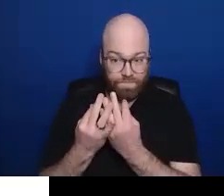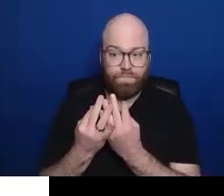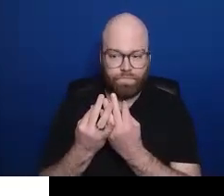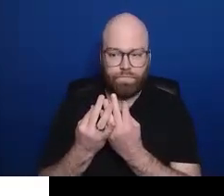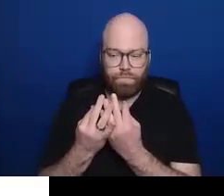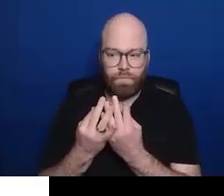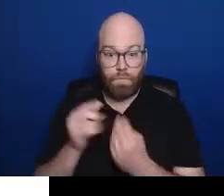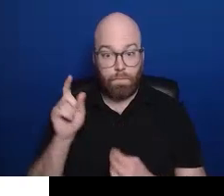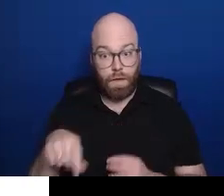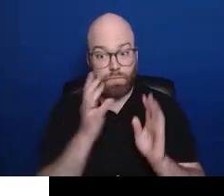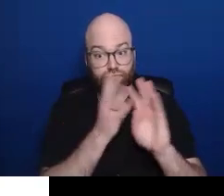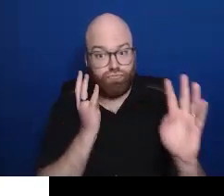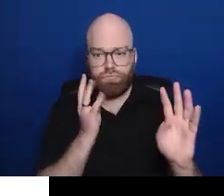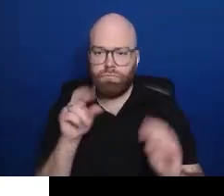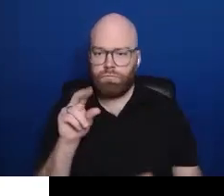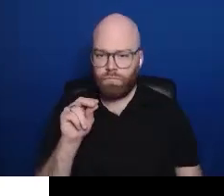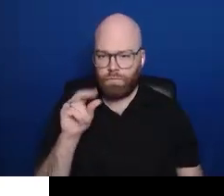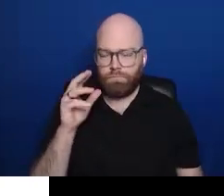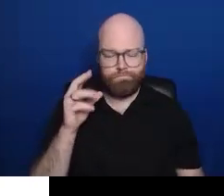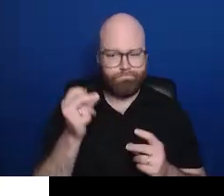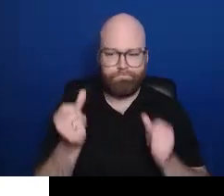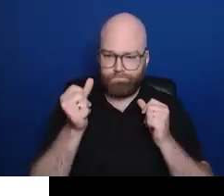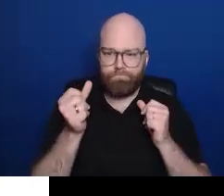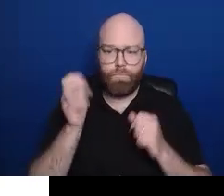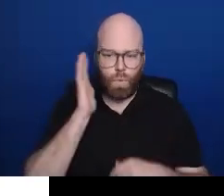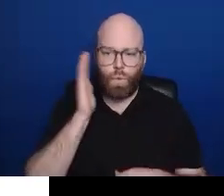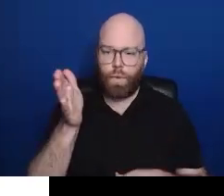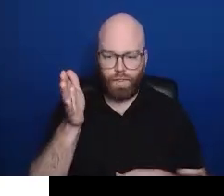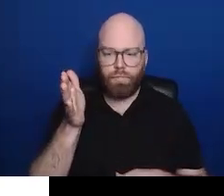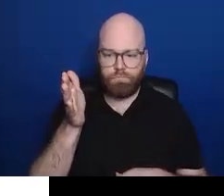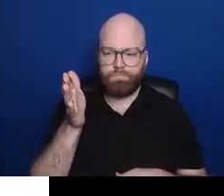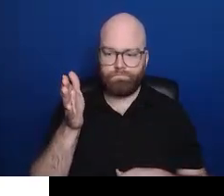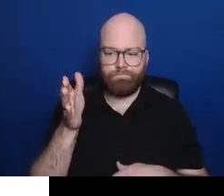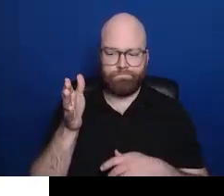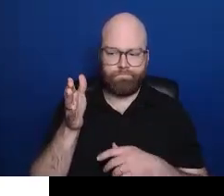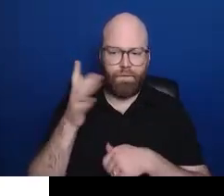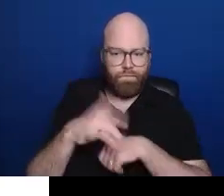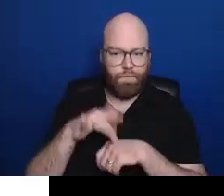to them. Next slide please. So how long does it take?